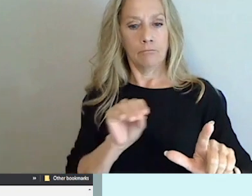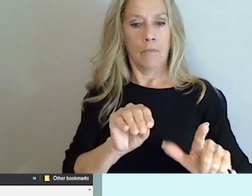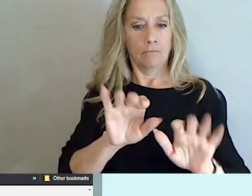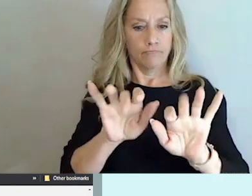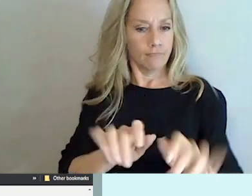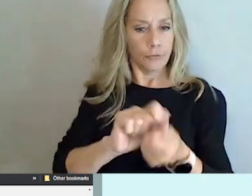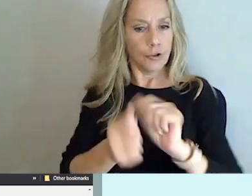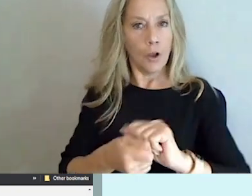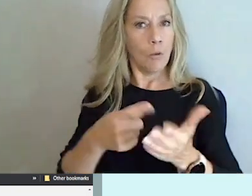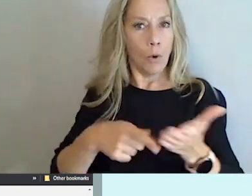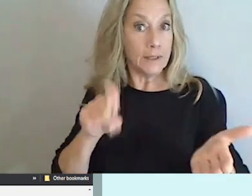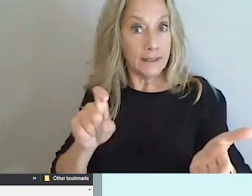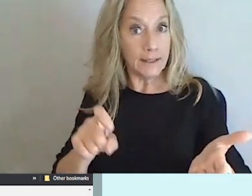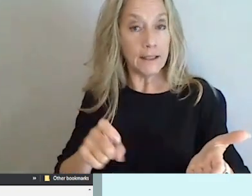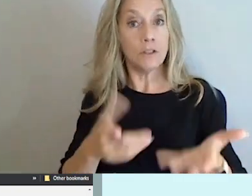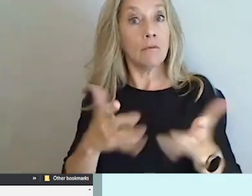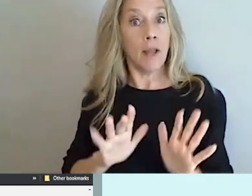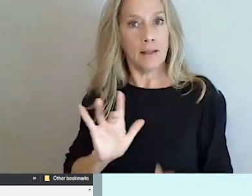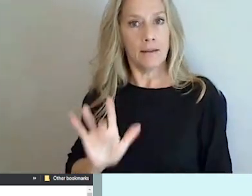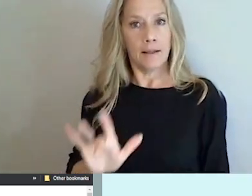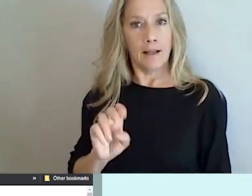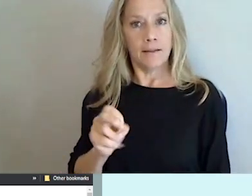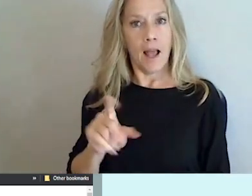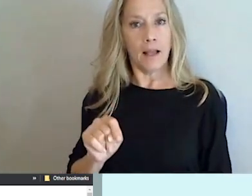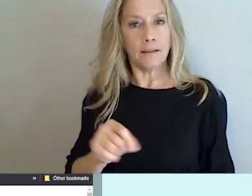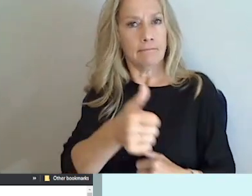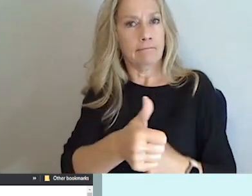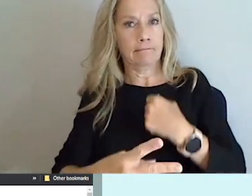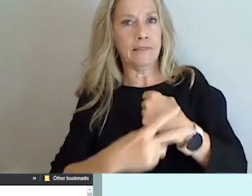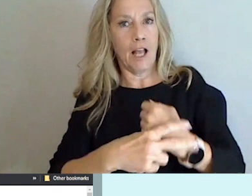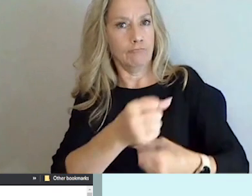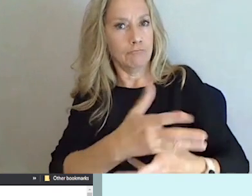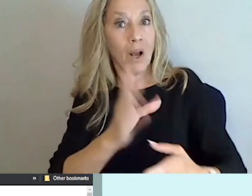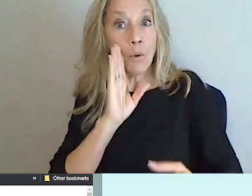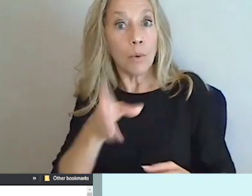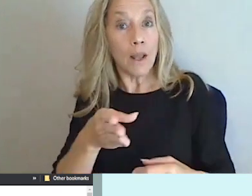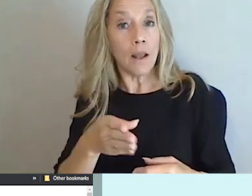After making your changes, click Next to save your change. When you’re ready to return to